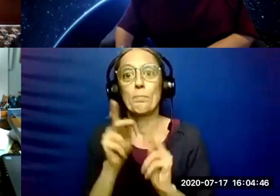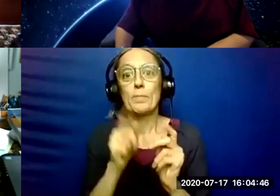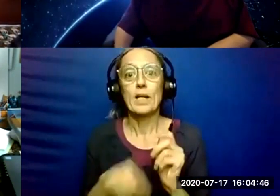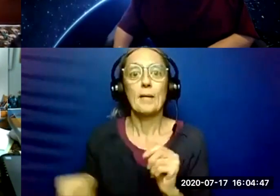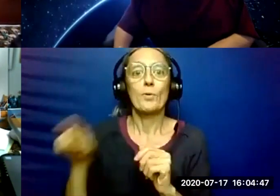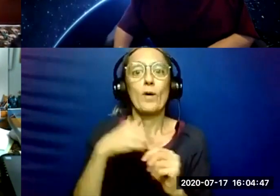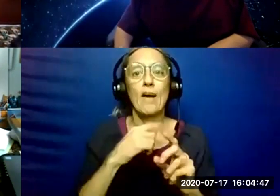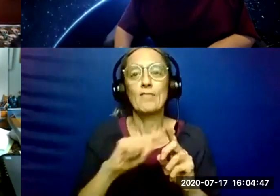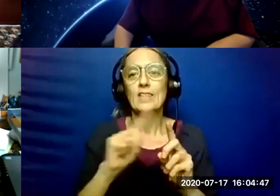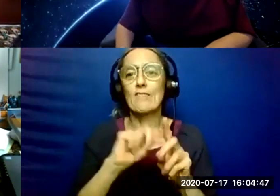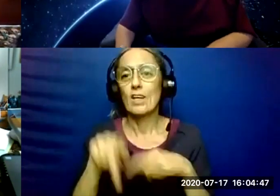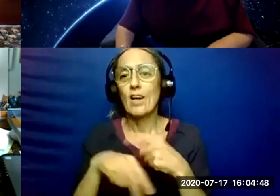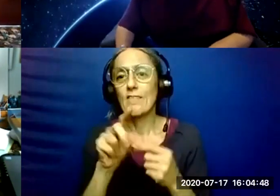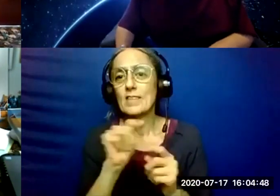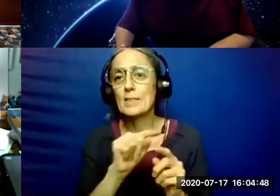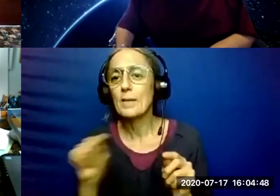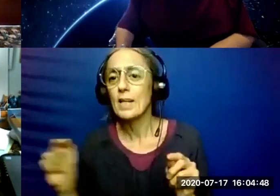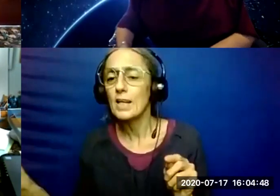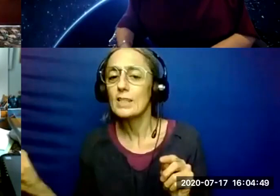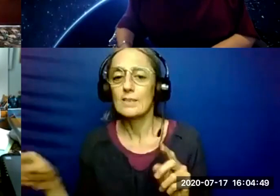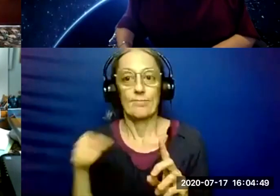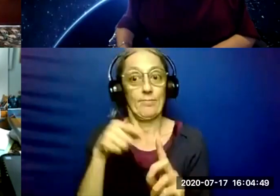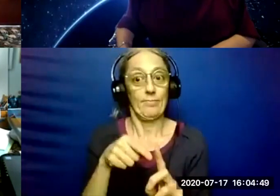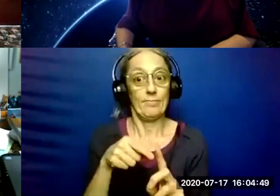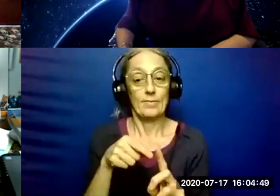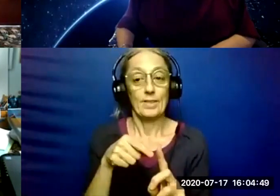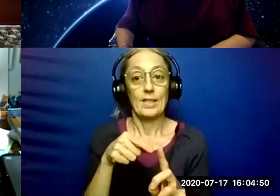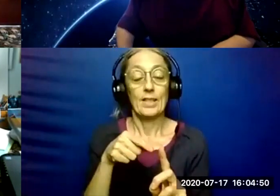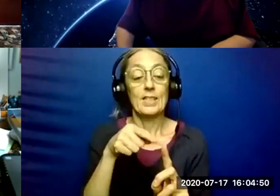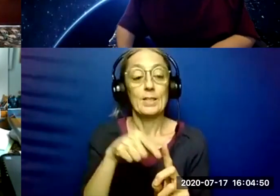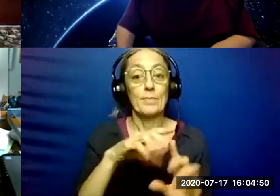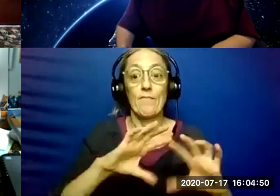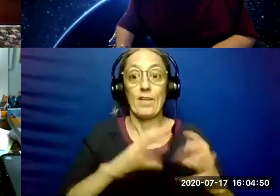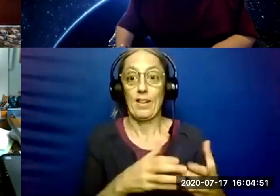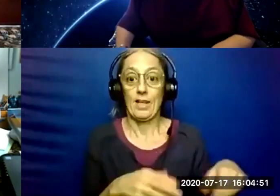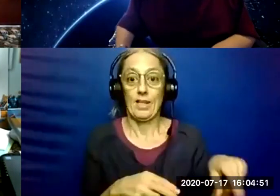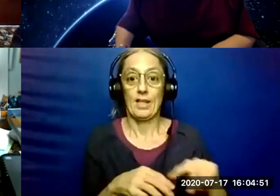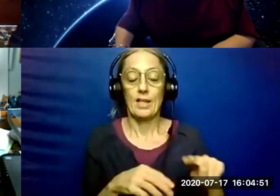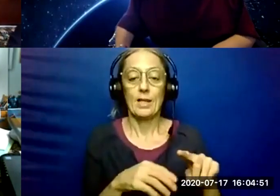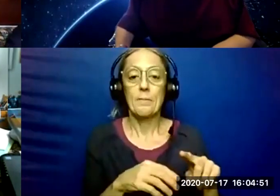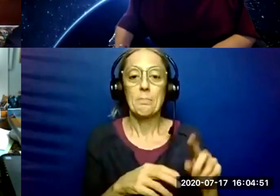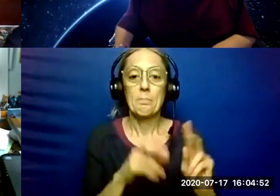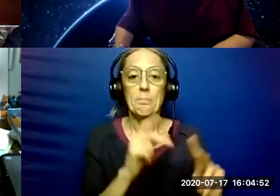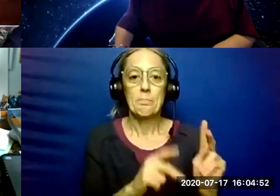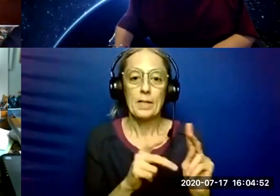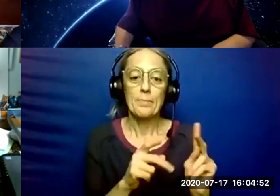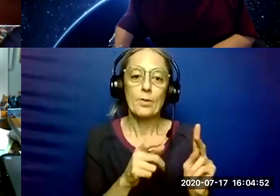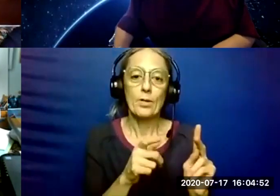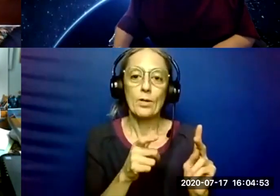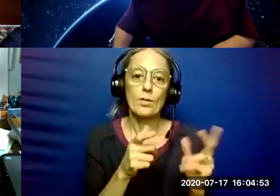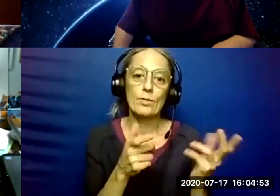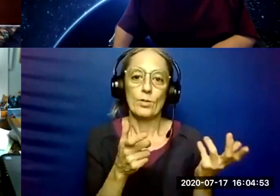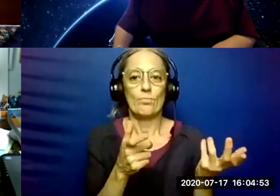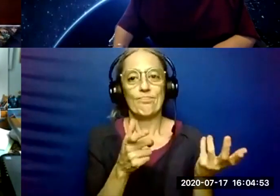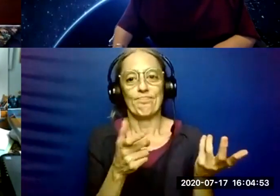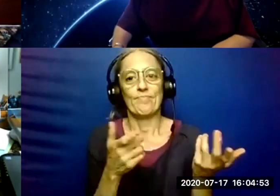of disabilities, particularly those who are individuals that can be cast to the side, AAC